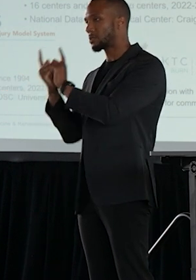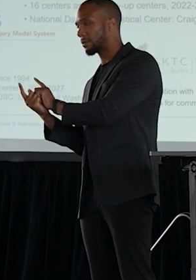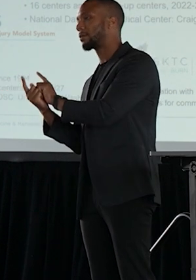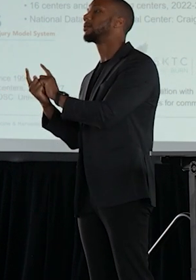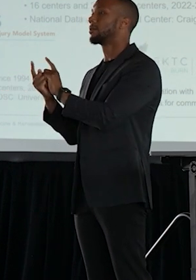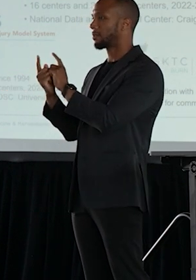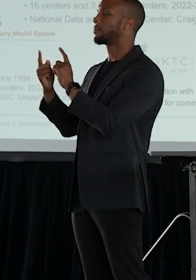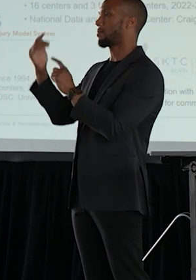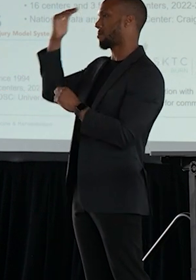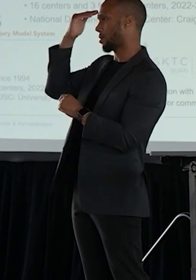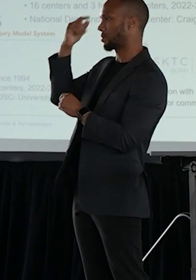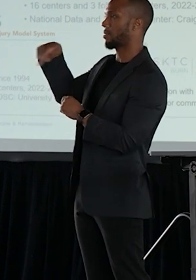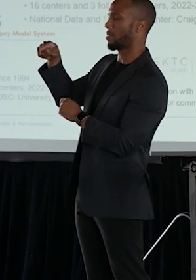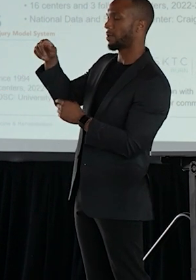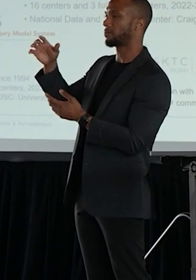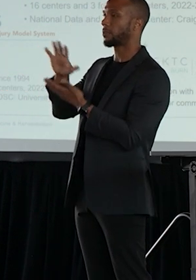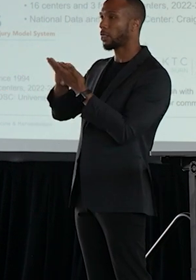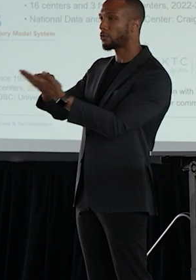knowledge they learned. So that's how the model system